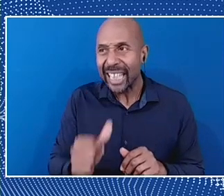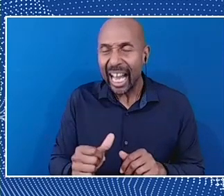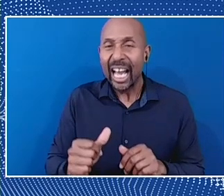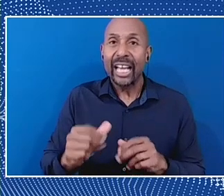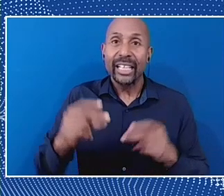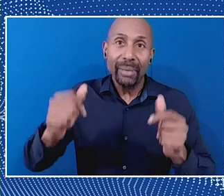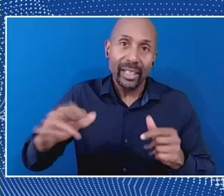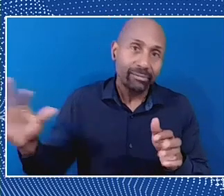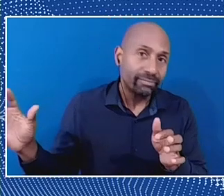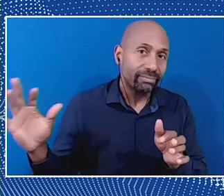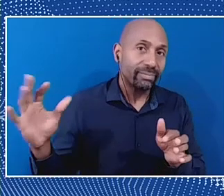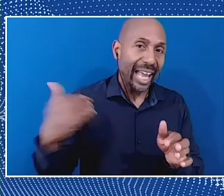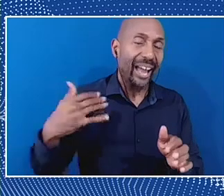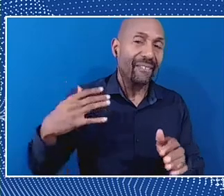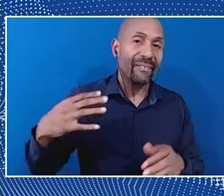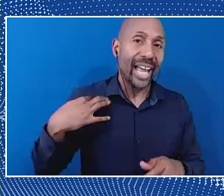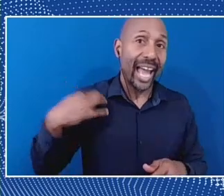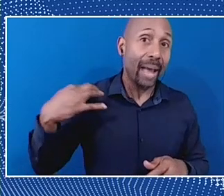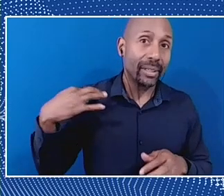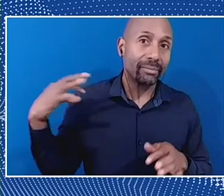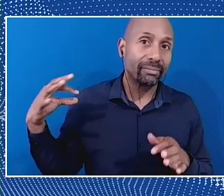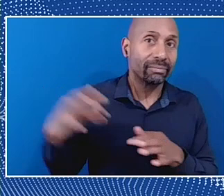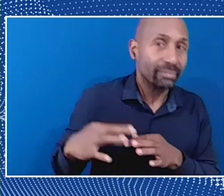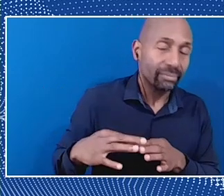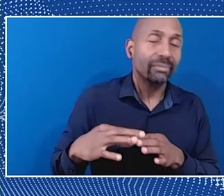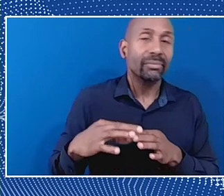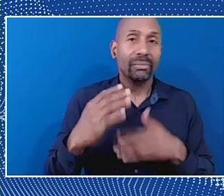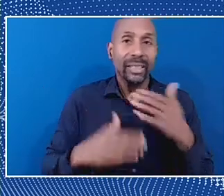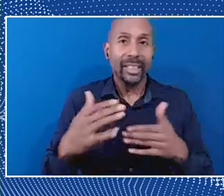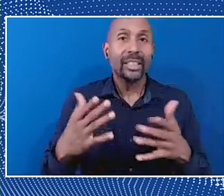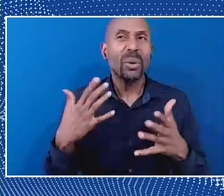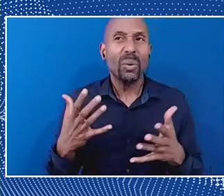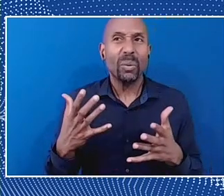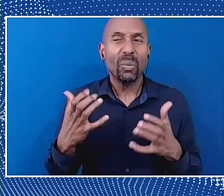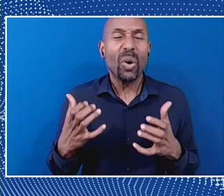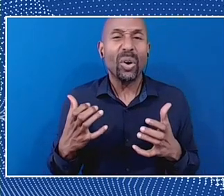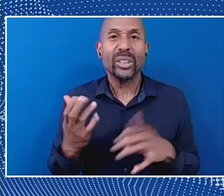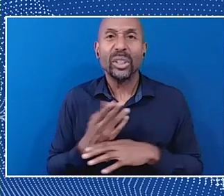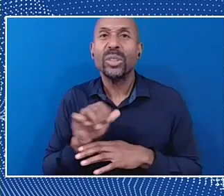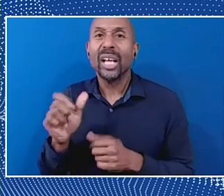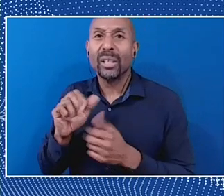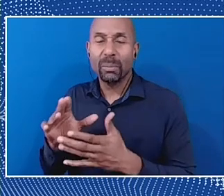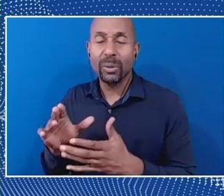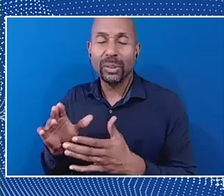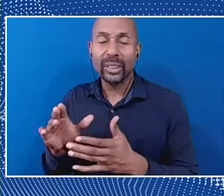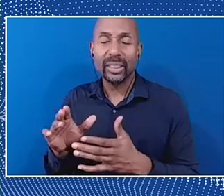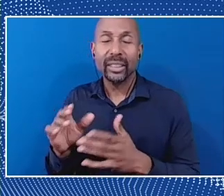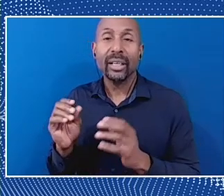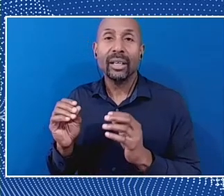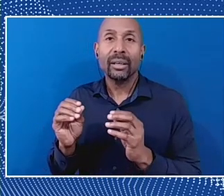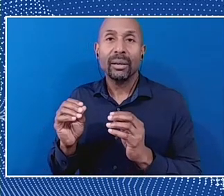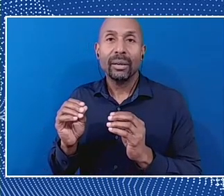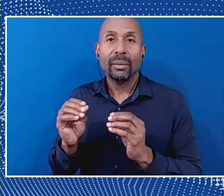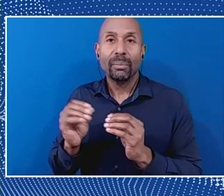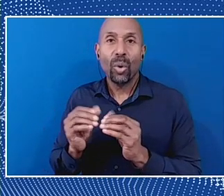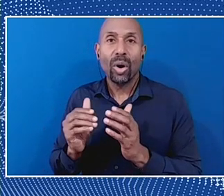an application process for people for whom the Department doesn't have or cannot